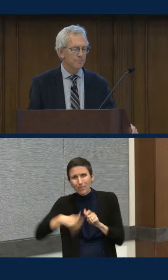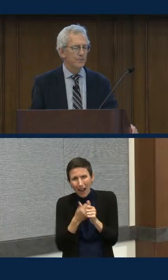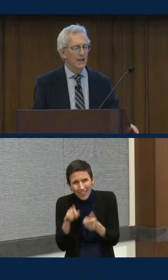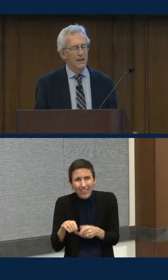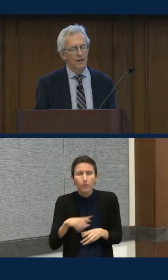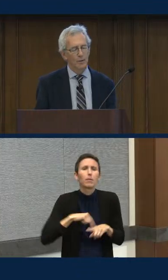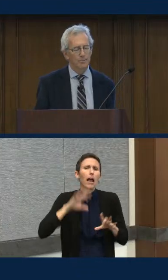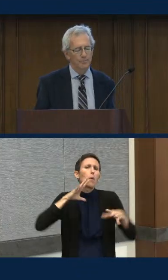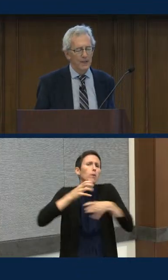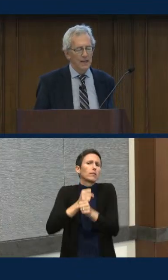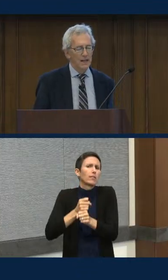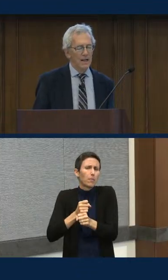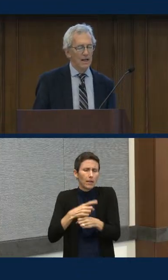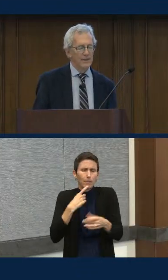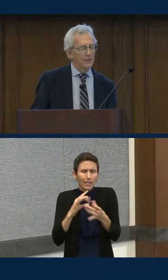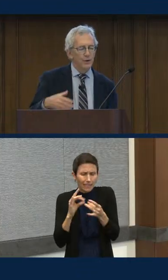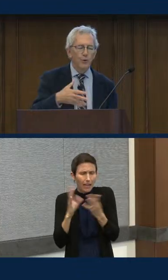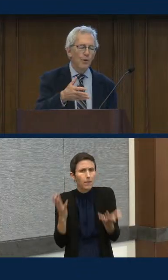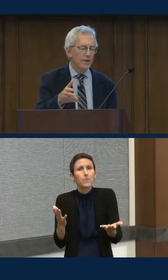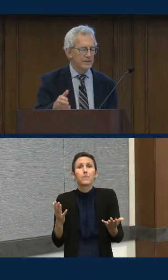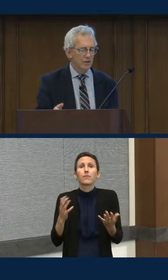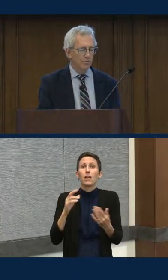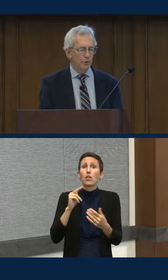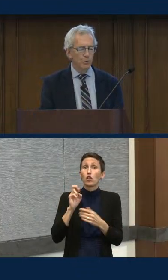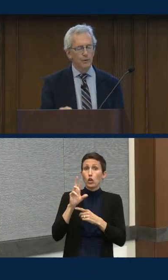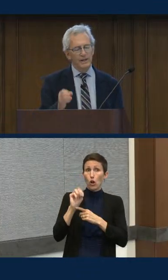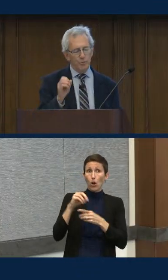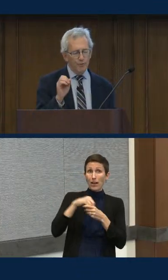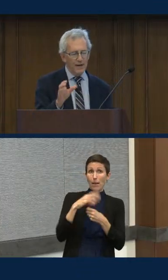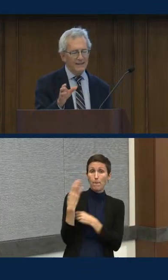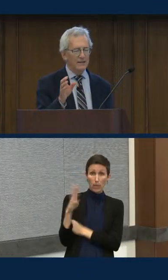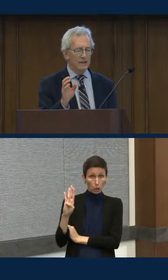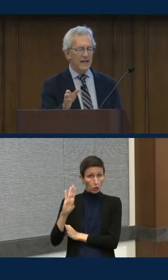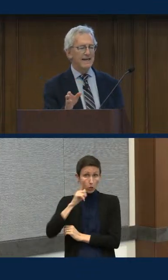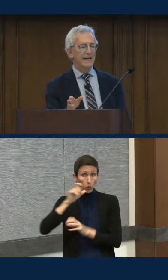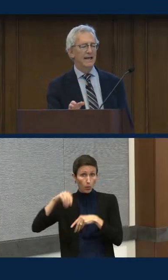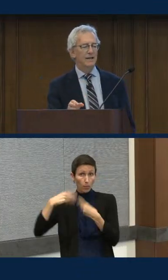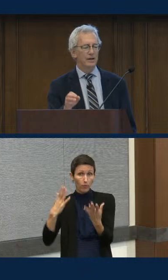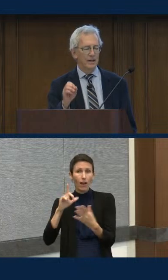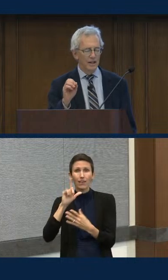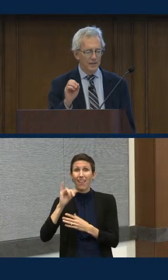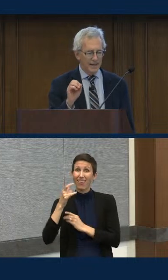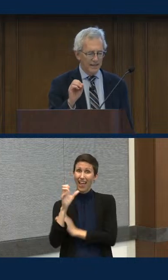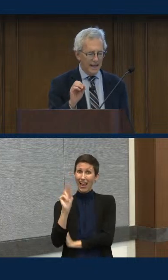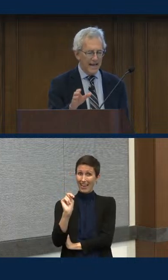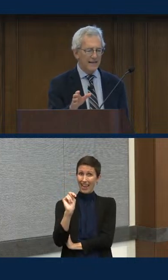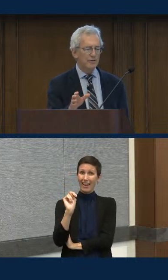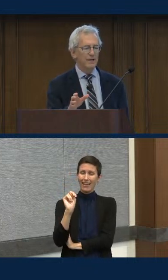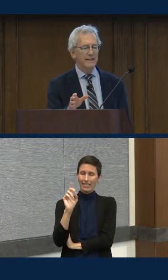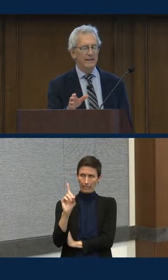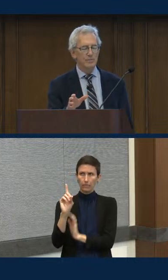saying that the neurons in blue